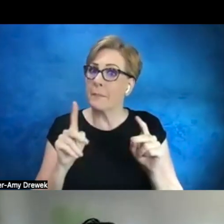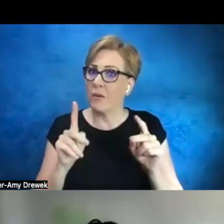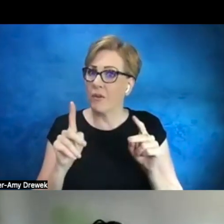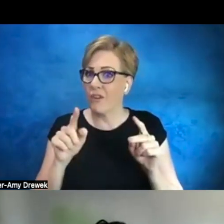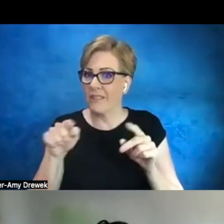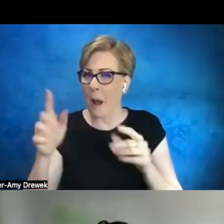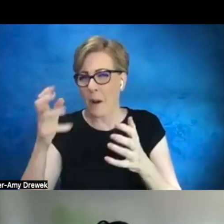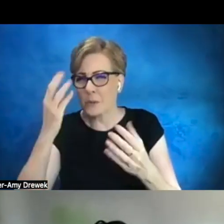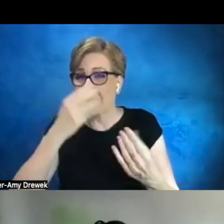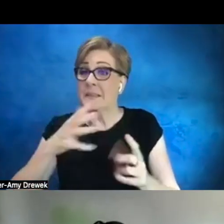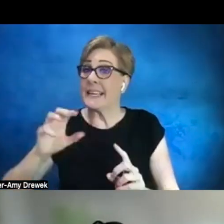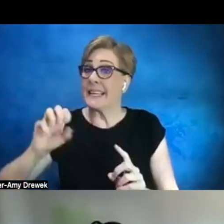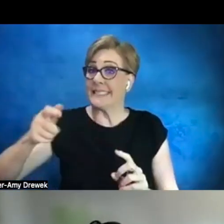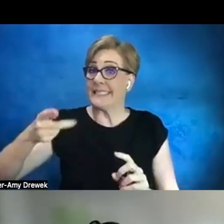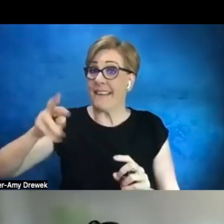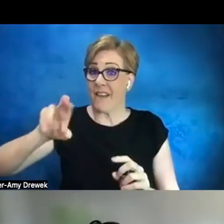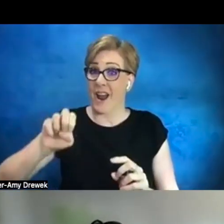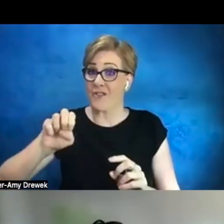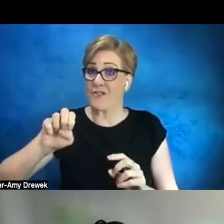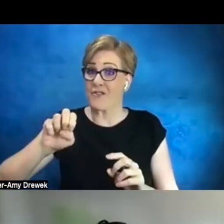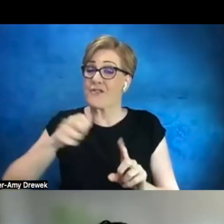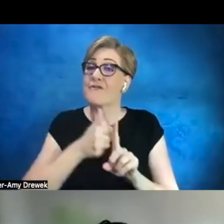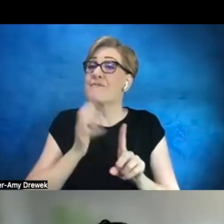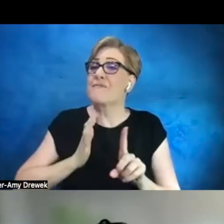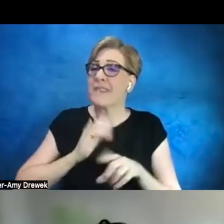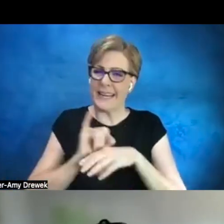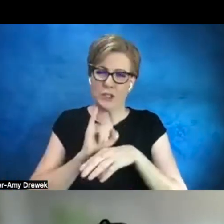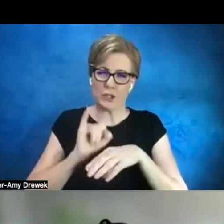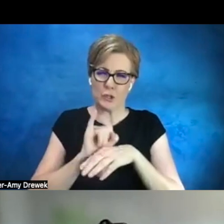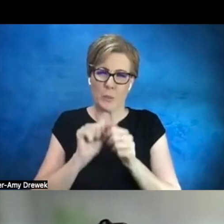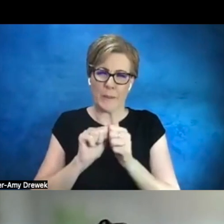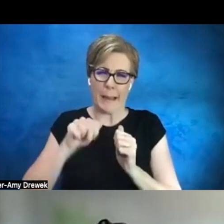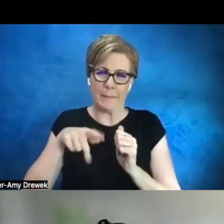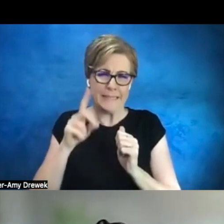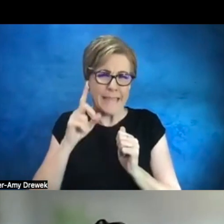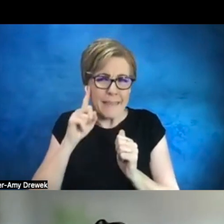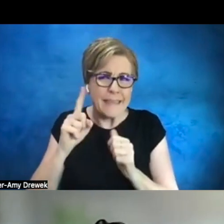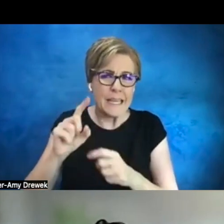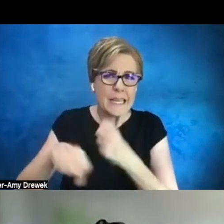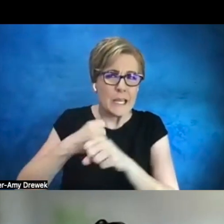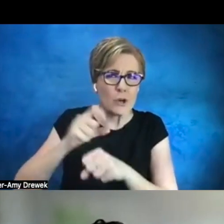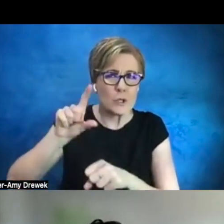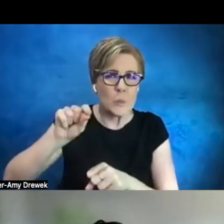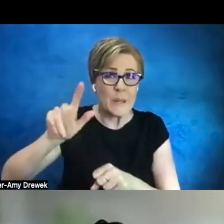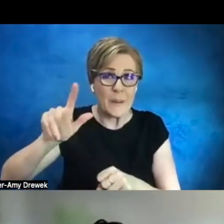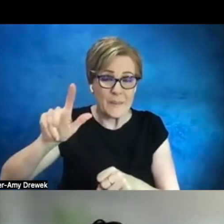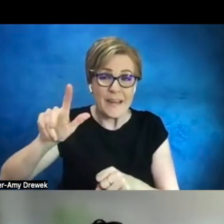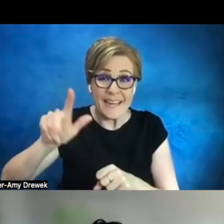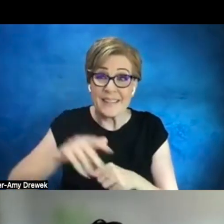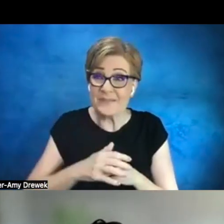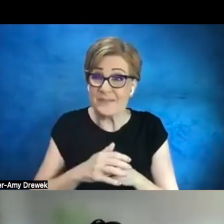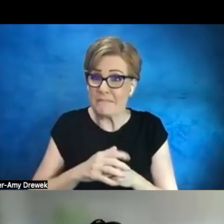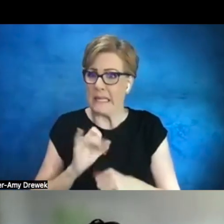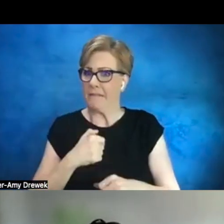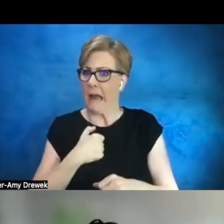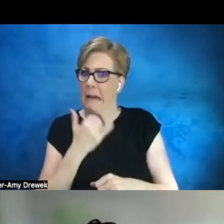an intern with AAPD, I believe in 2023, so Saphire, apologies if I got your year wrong.